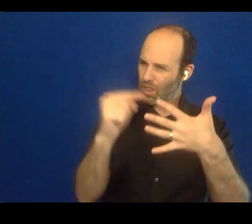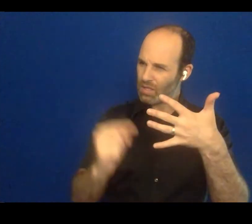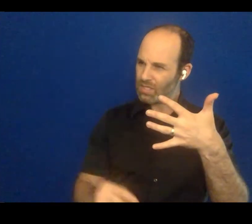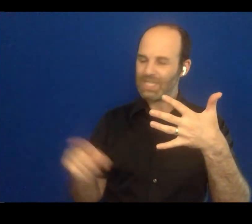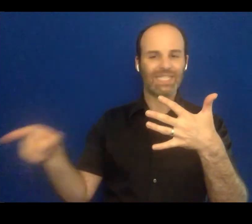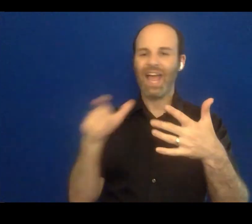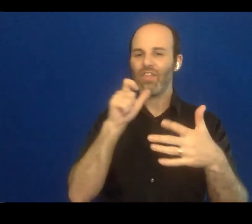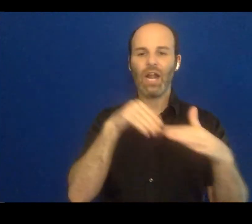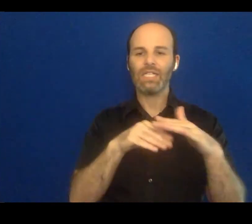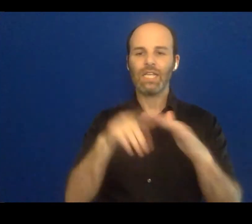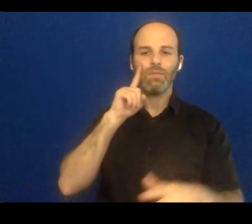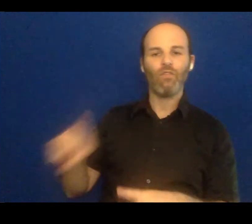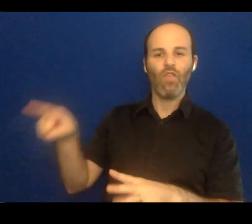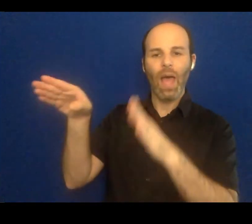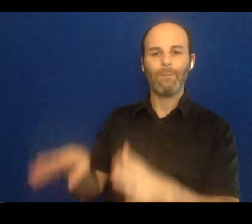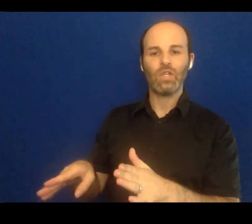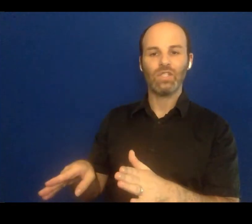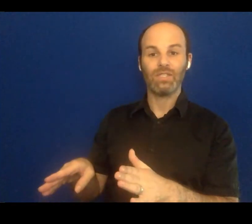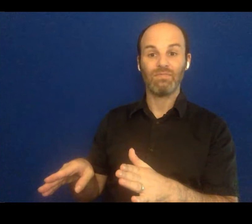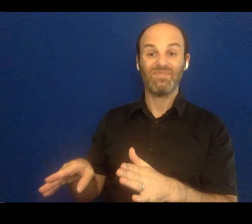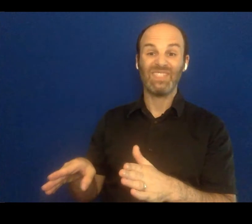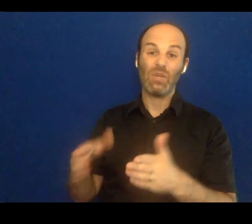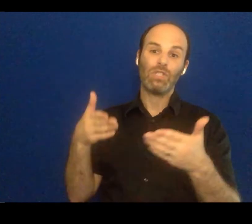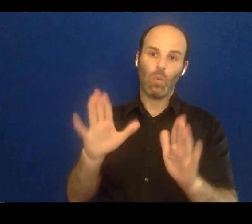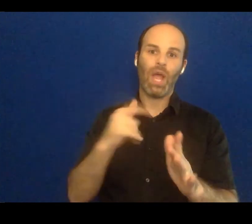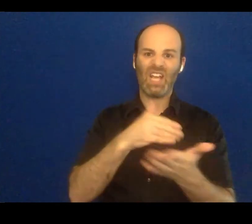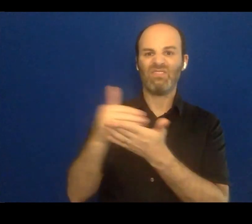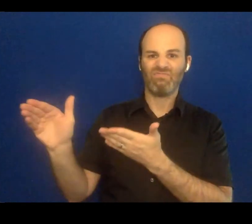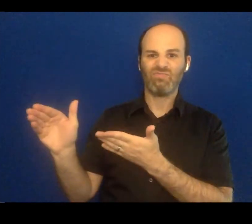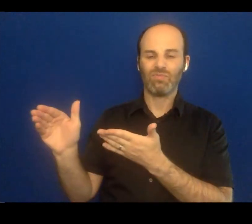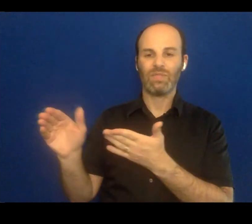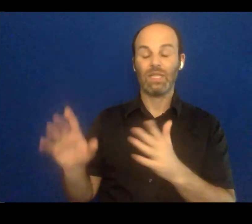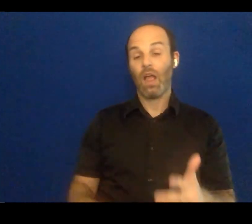ARE NOT MADE ACCESS. THE OTHER PIECE, MORE IMPORTANT,